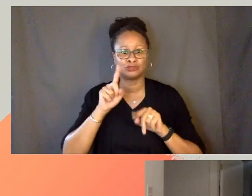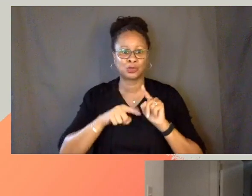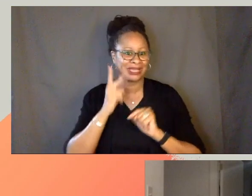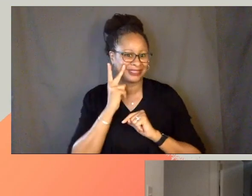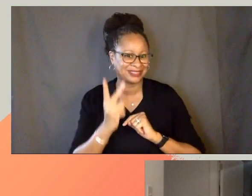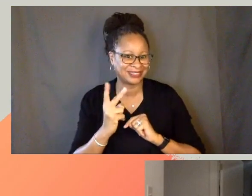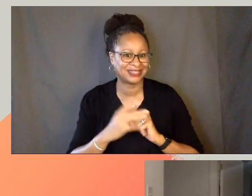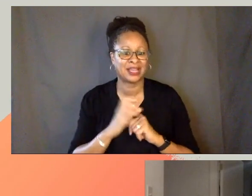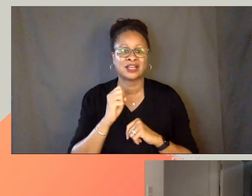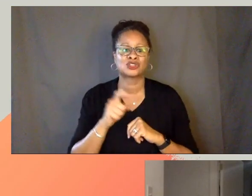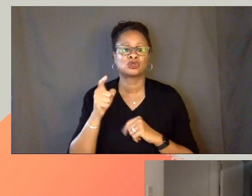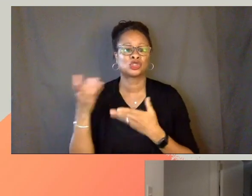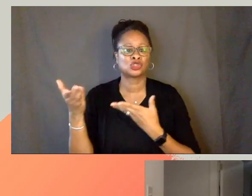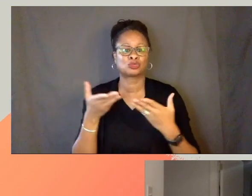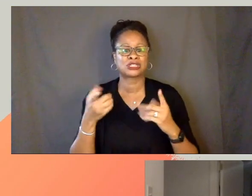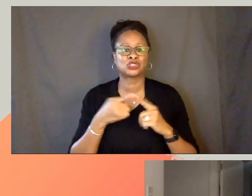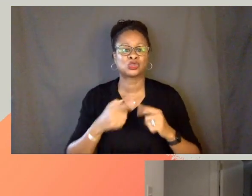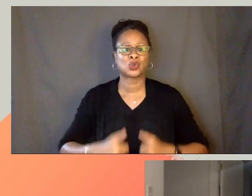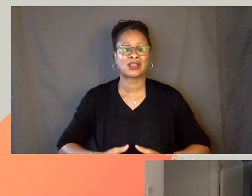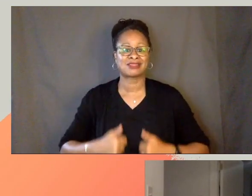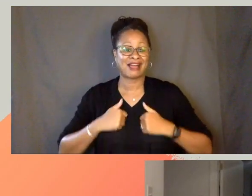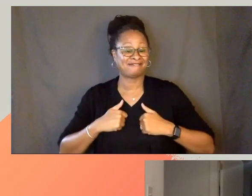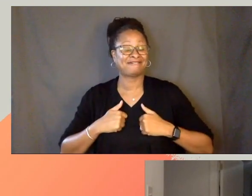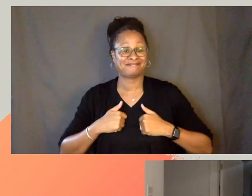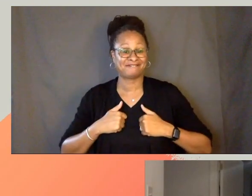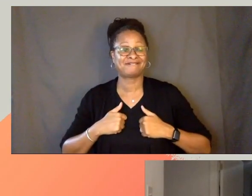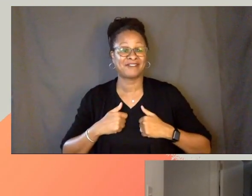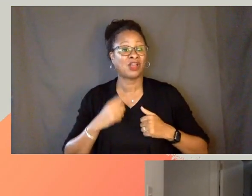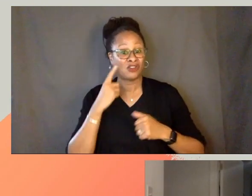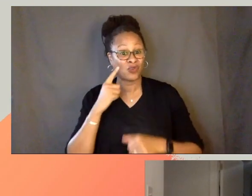And so she's bringing that experience to life for you